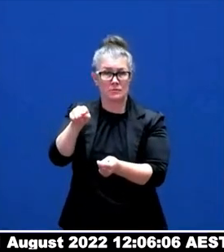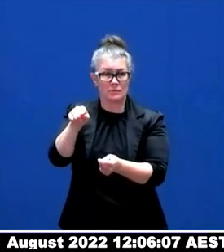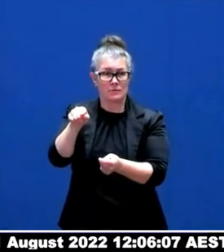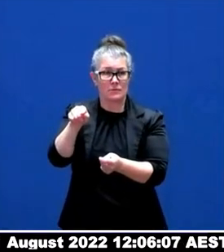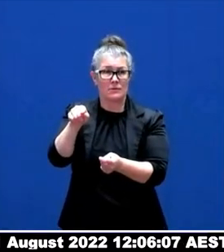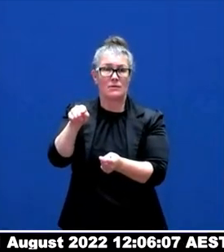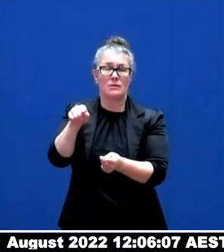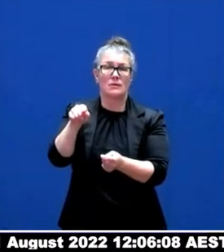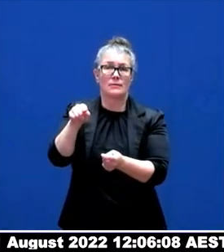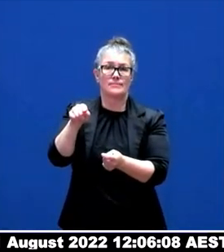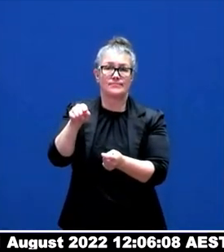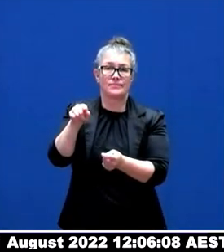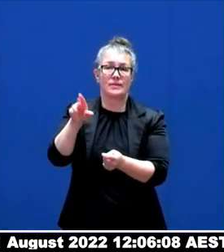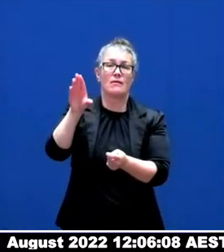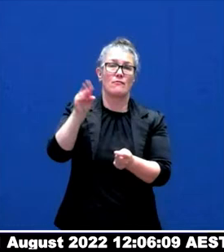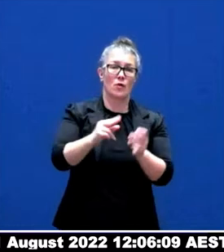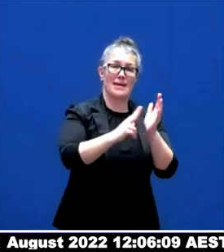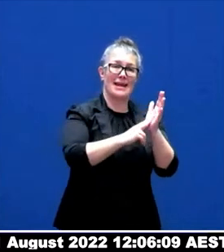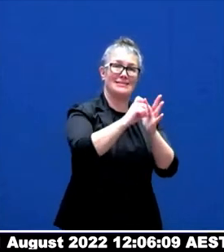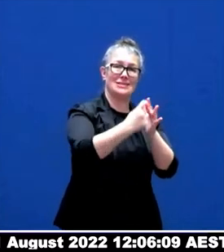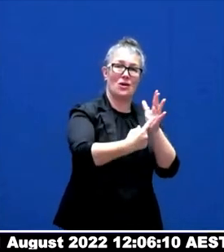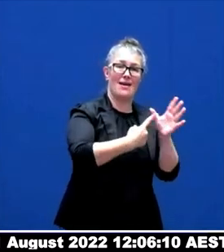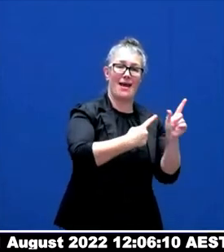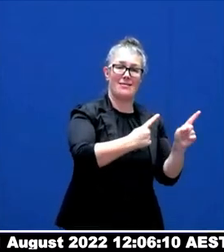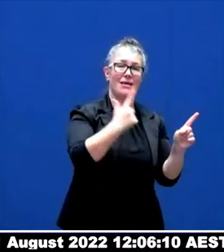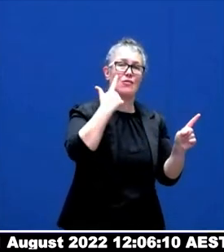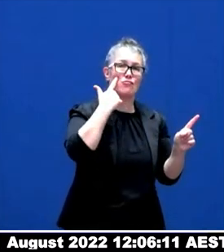identified by the NDIA's reasonable and necessary definition.